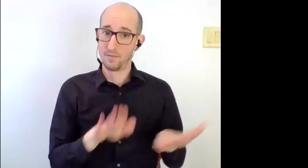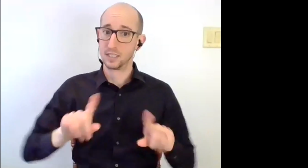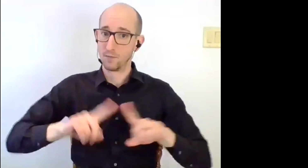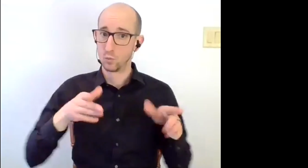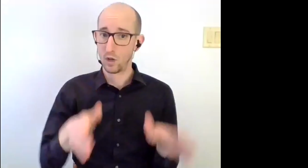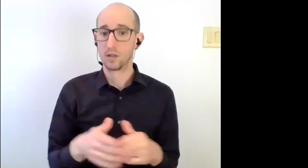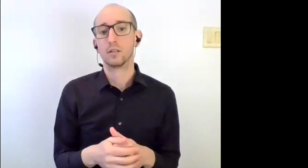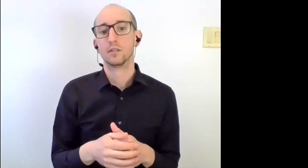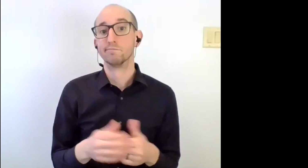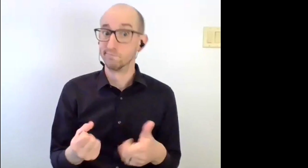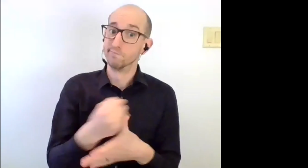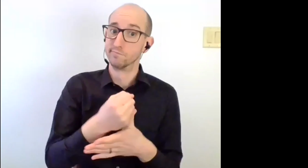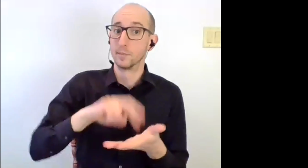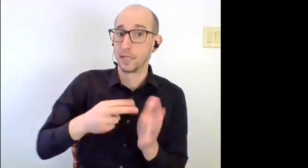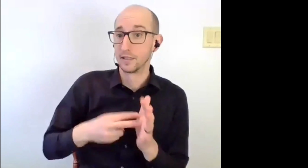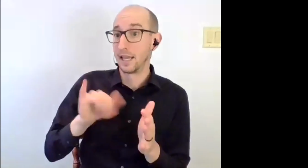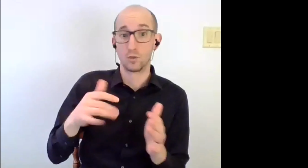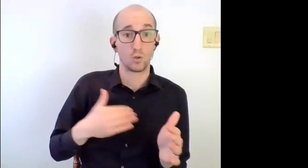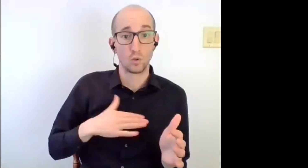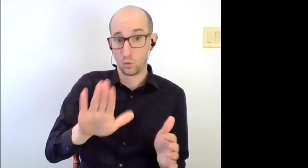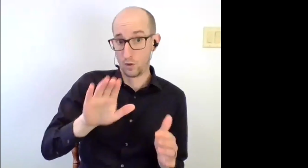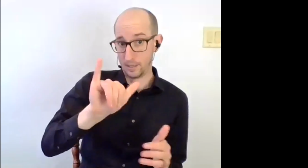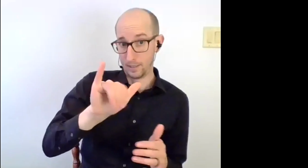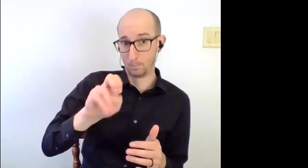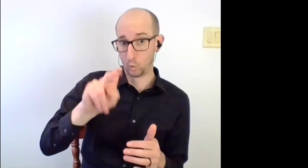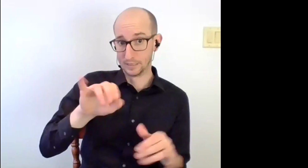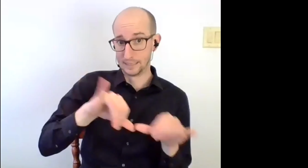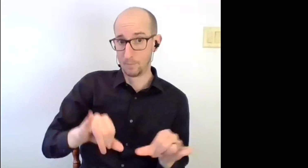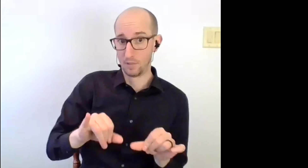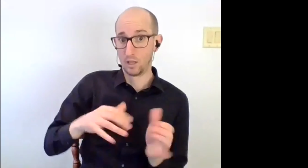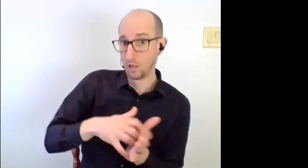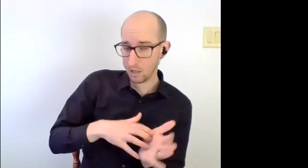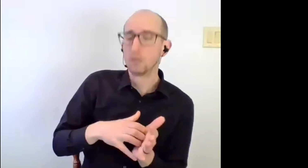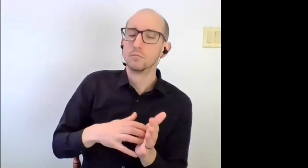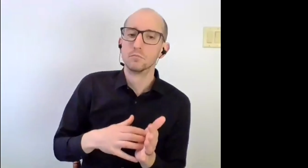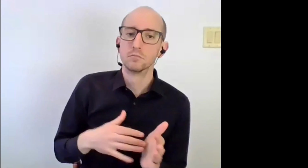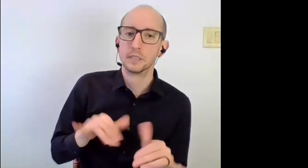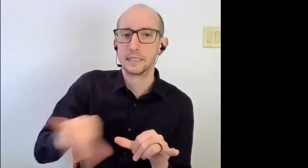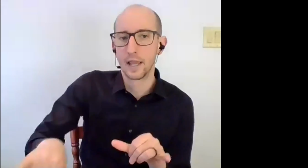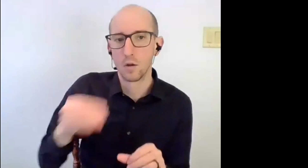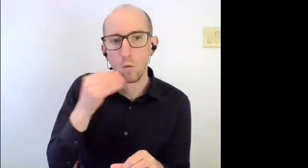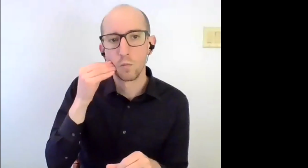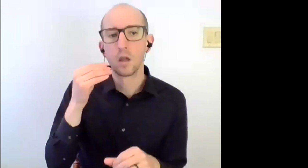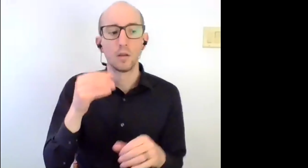just required a different way of behaving. That means staying home if you have compromising